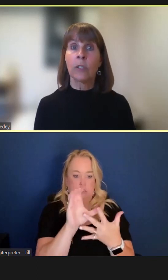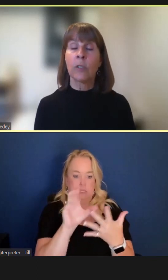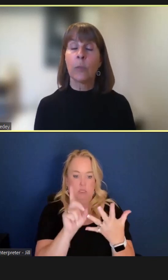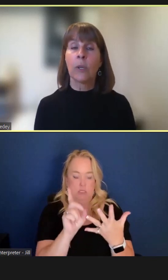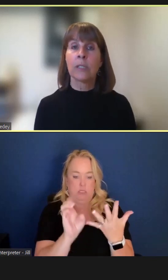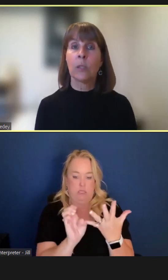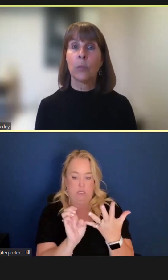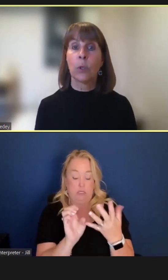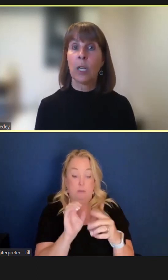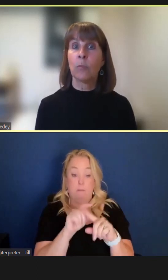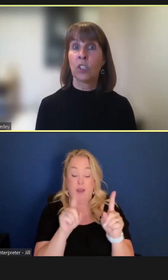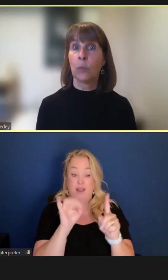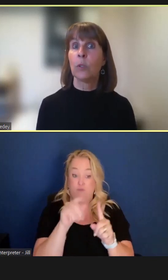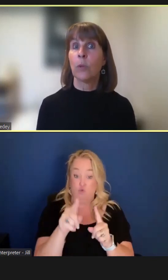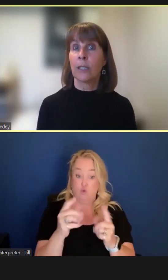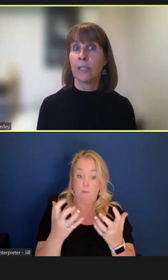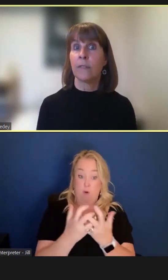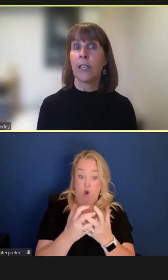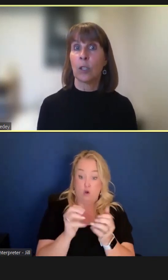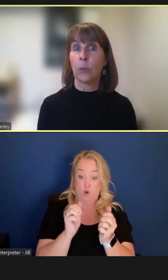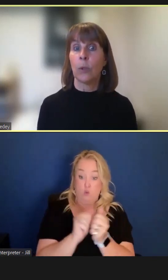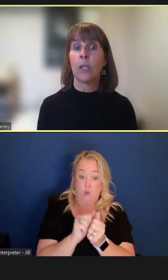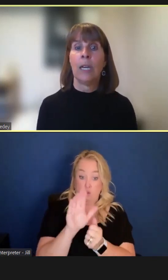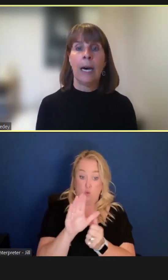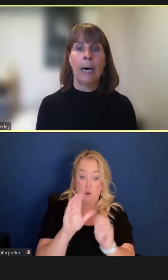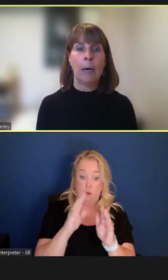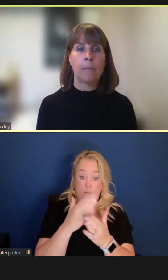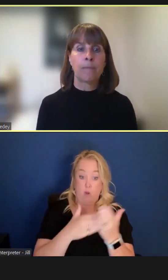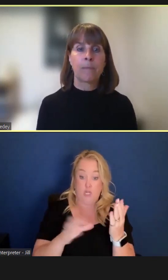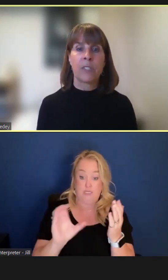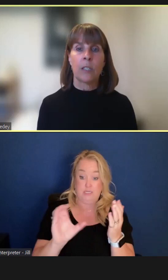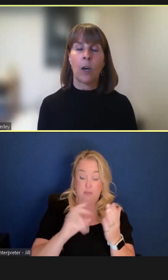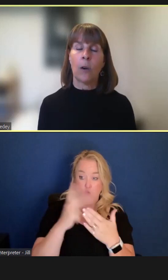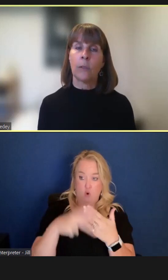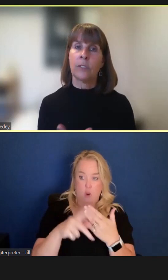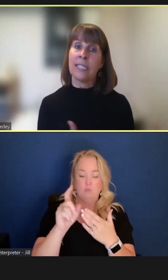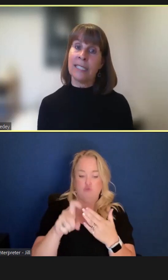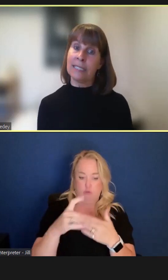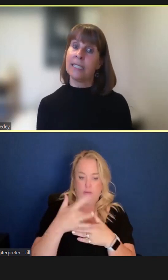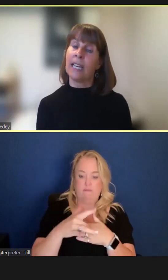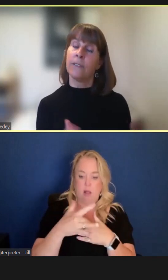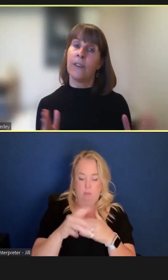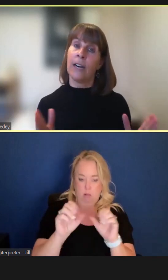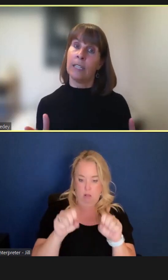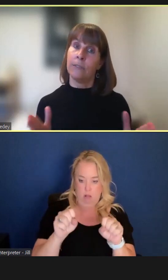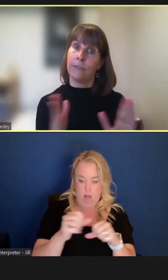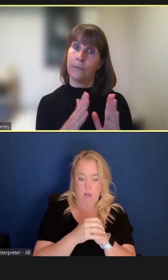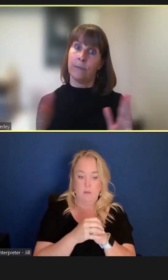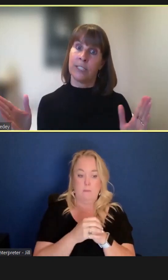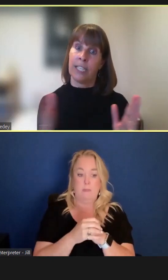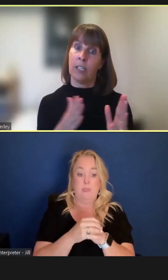a part C program should be readily available um to get to that five scale a